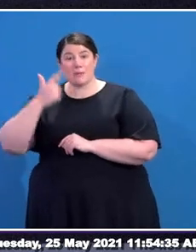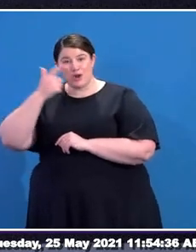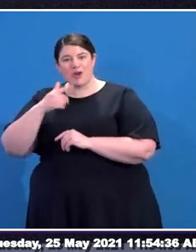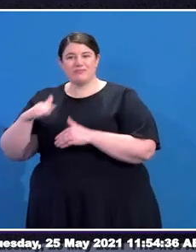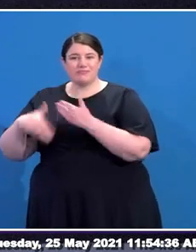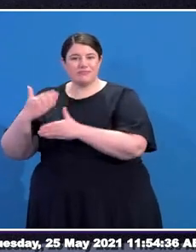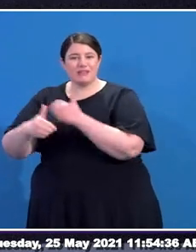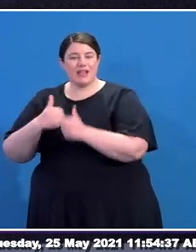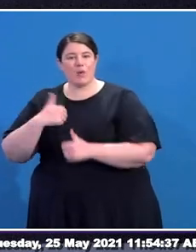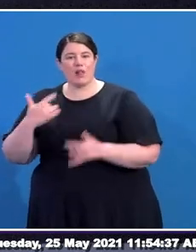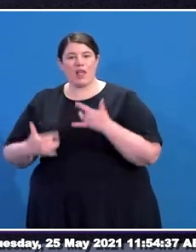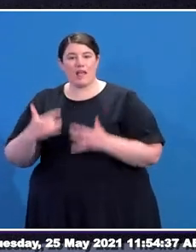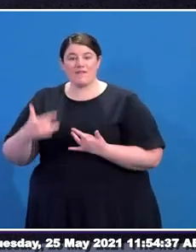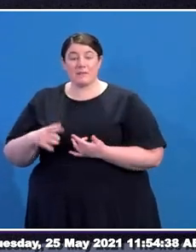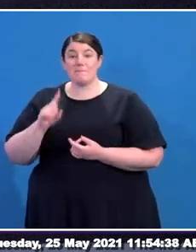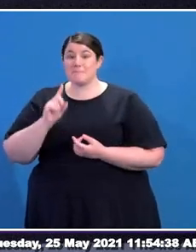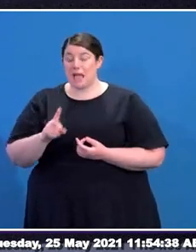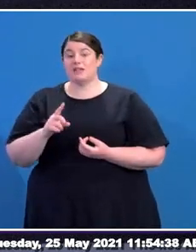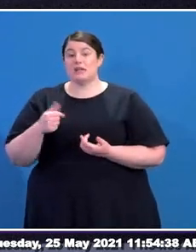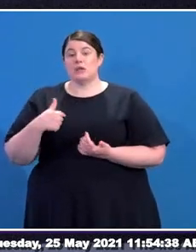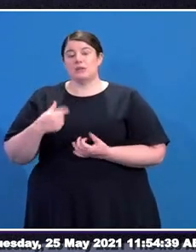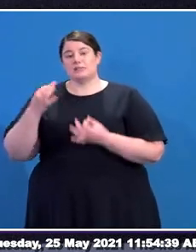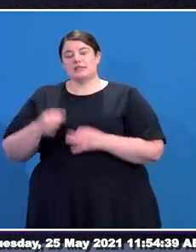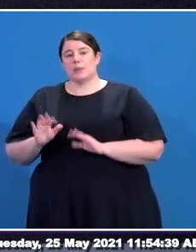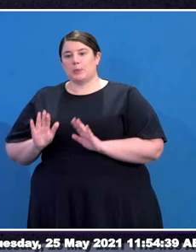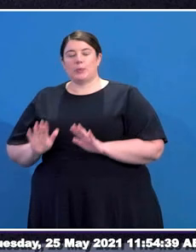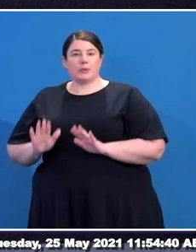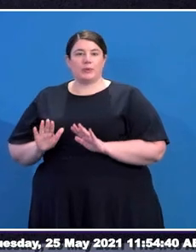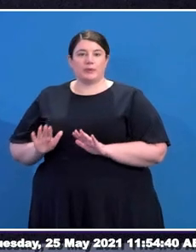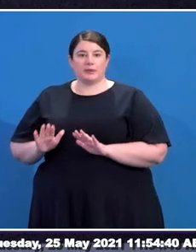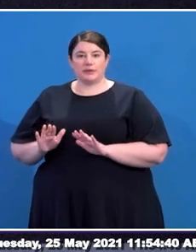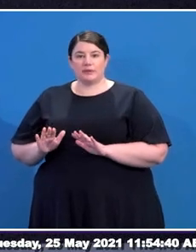But we decided to wait and test our daughter